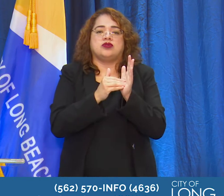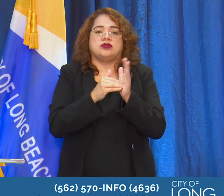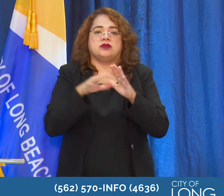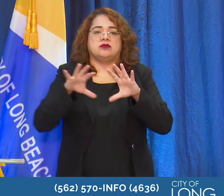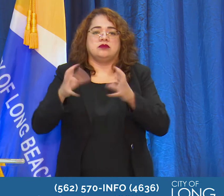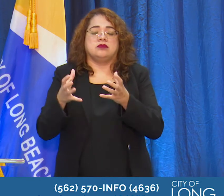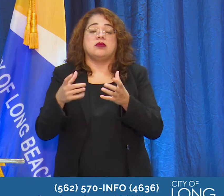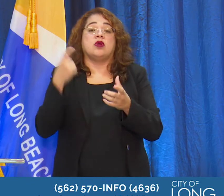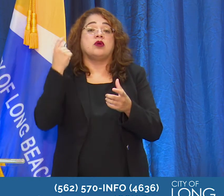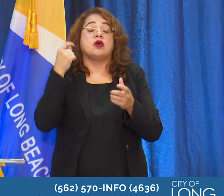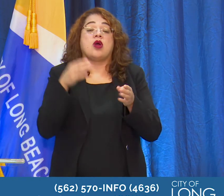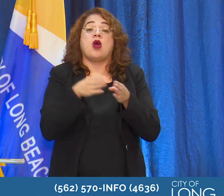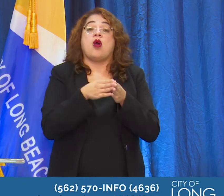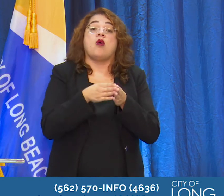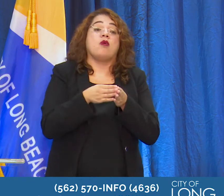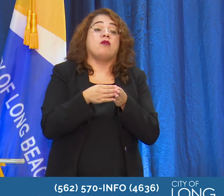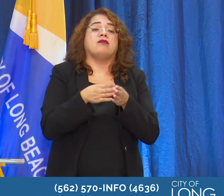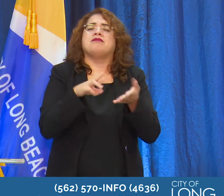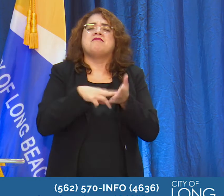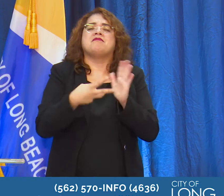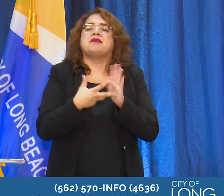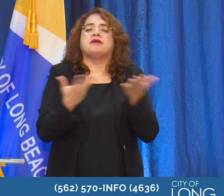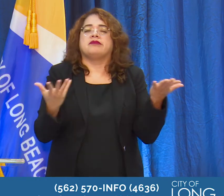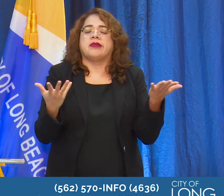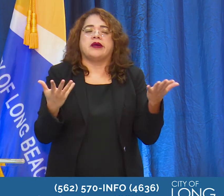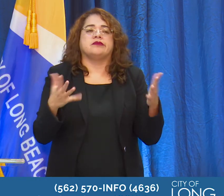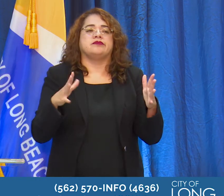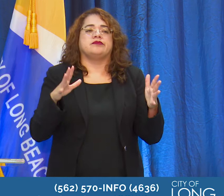speaking, it's telling you how